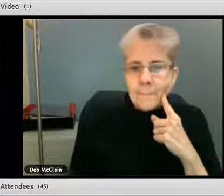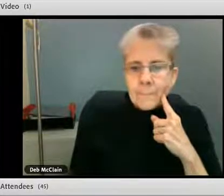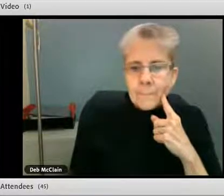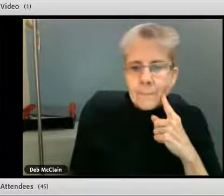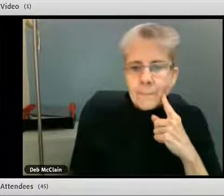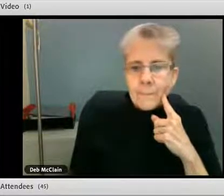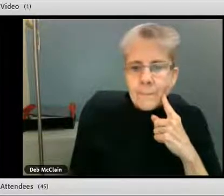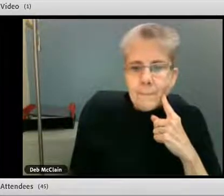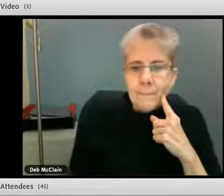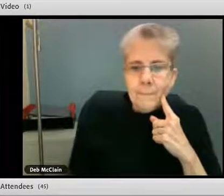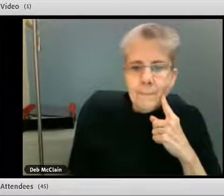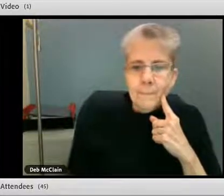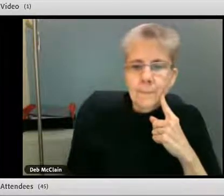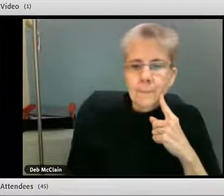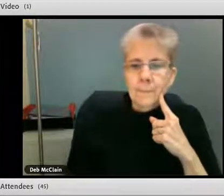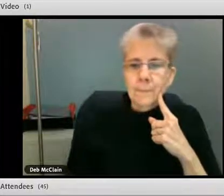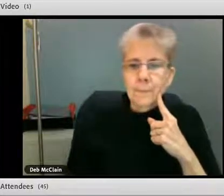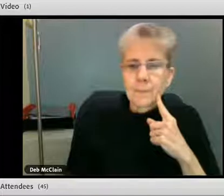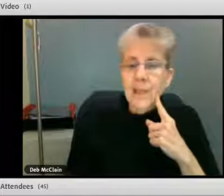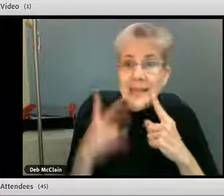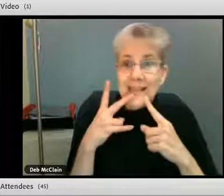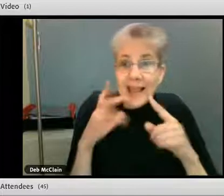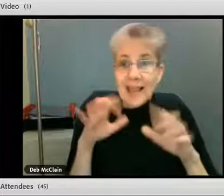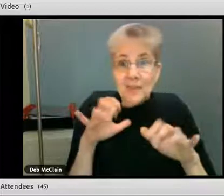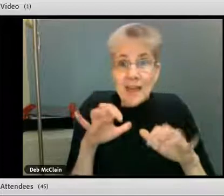I see lots of typing, so I'm just gonna give everyone a second to type.